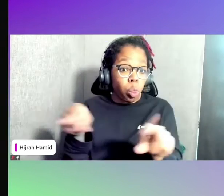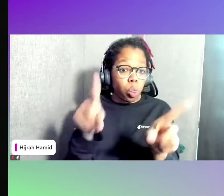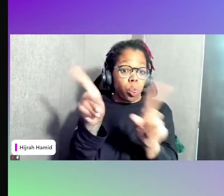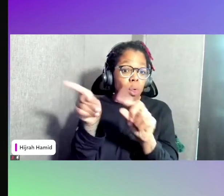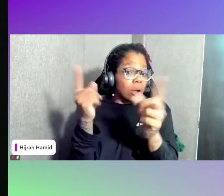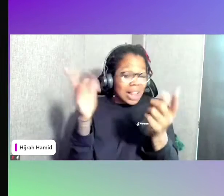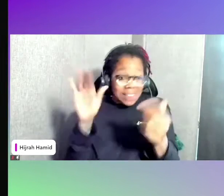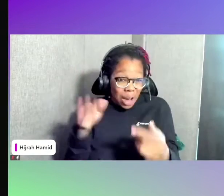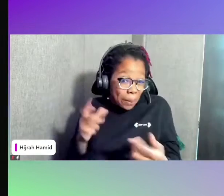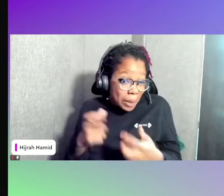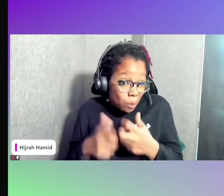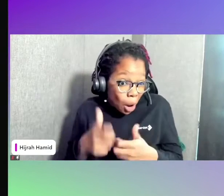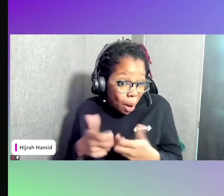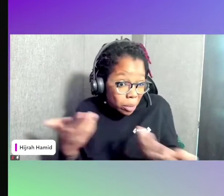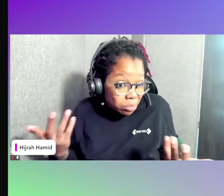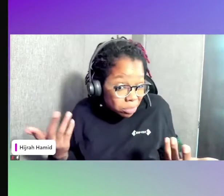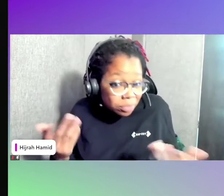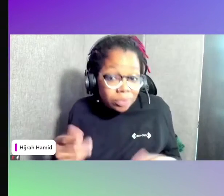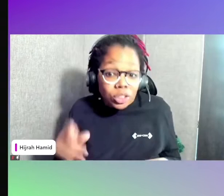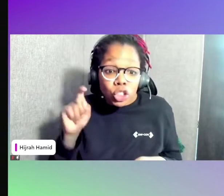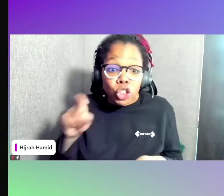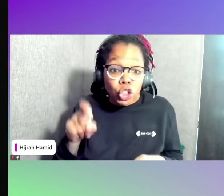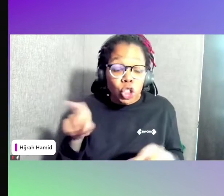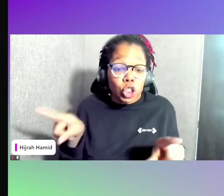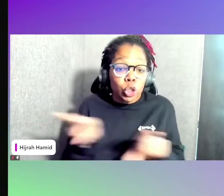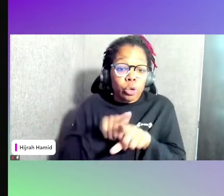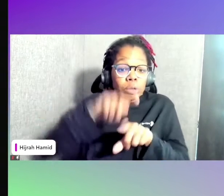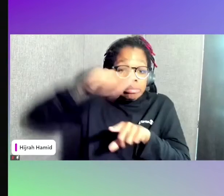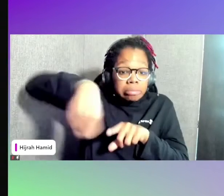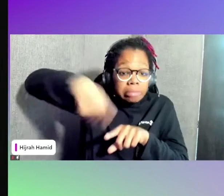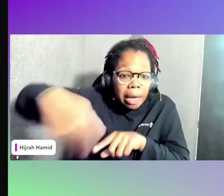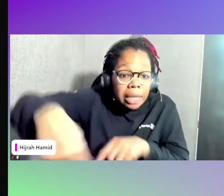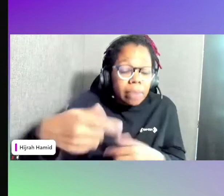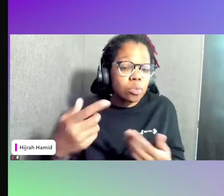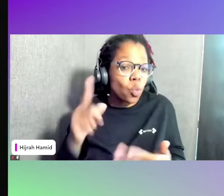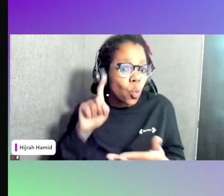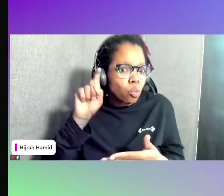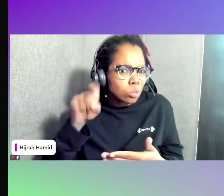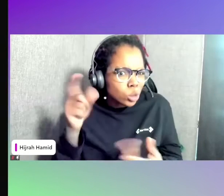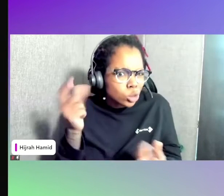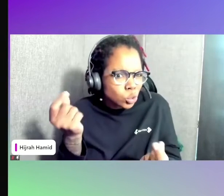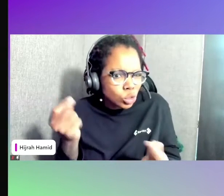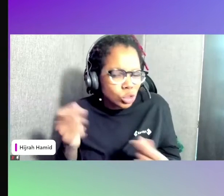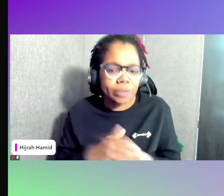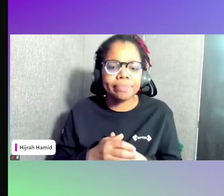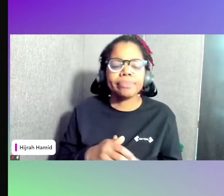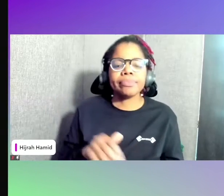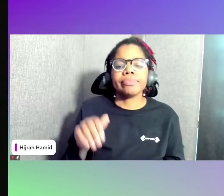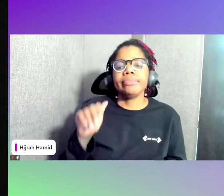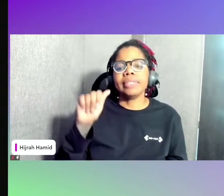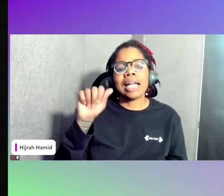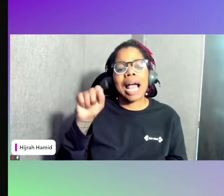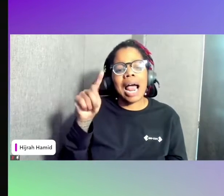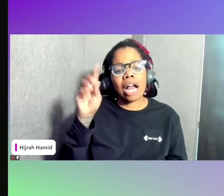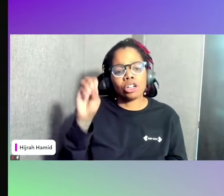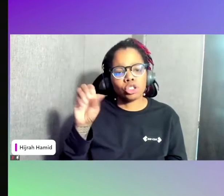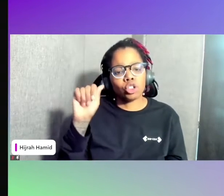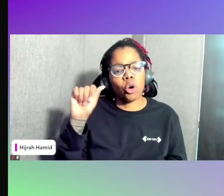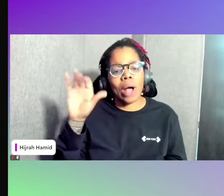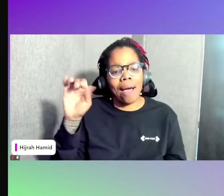legs in microgravity? If you don't have any voluntary control over them. Are they just gonna float around on you? Is that gonna be a problem? Should you tether